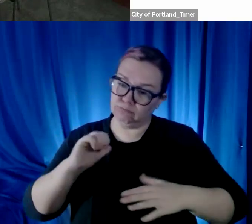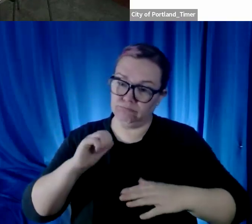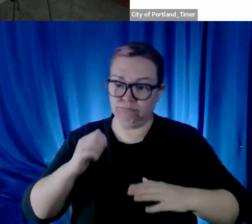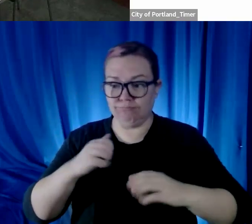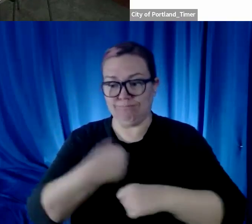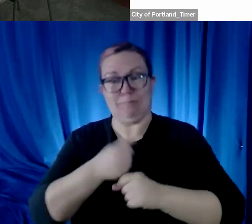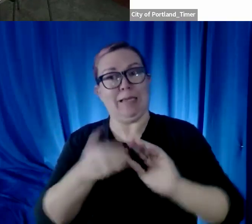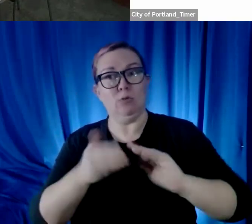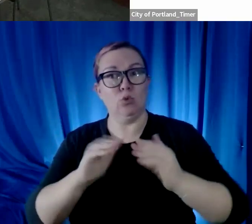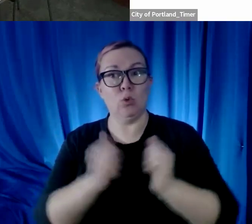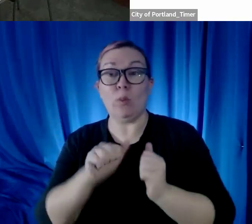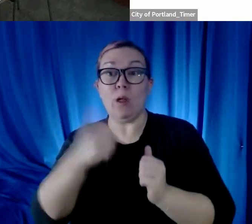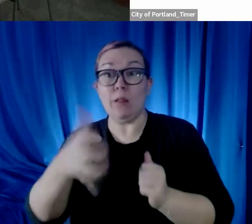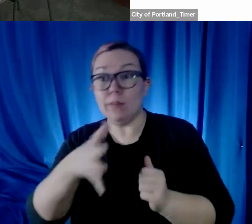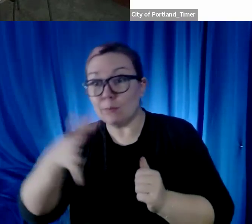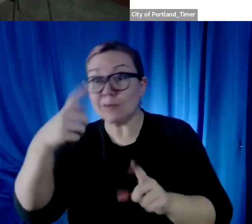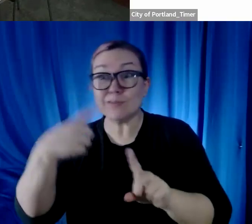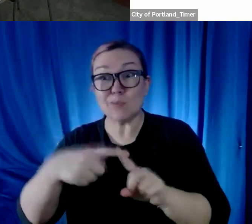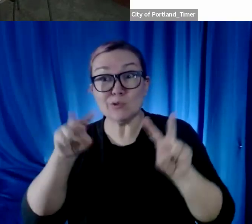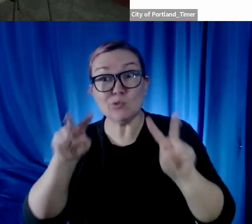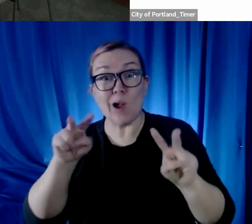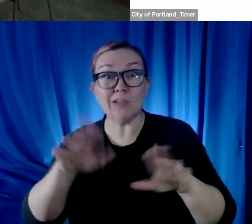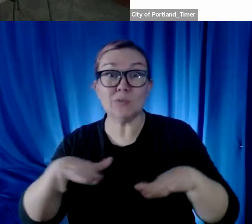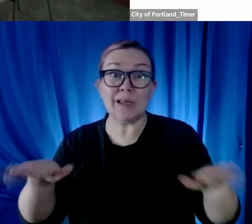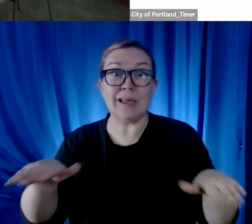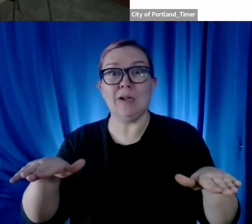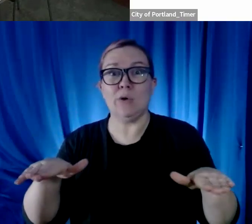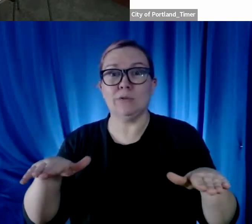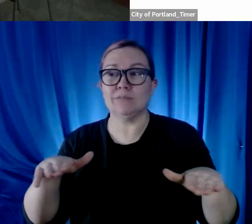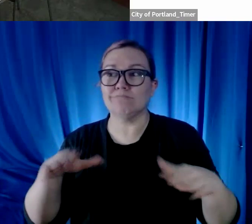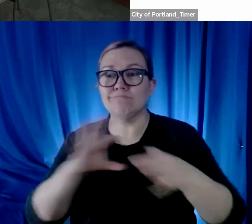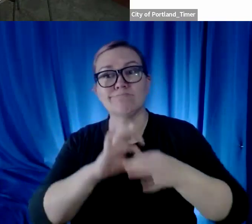And then also watch my kiddo bring, build community with their friends.